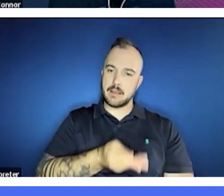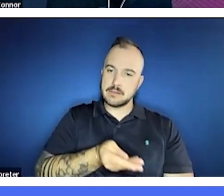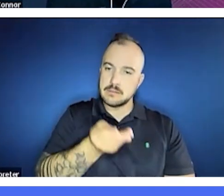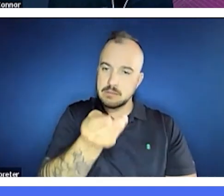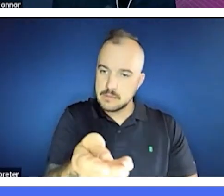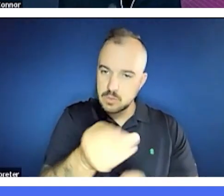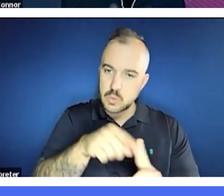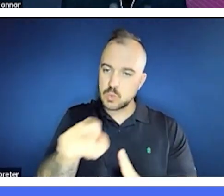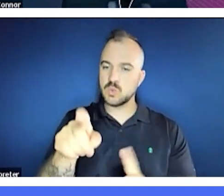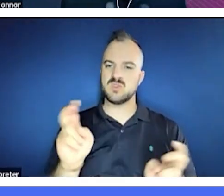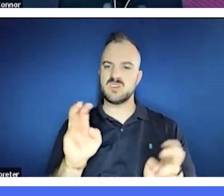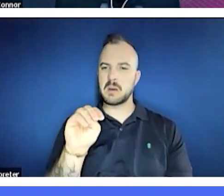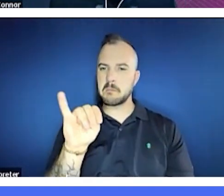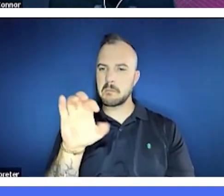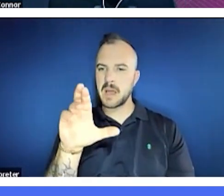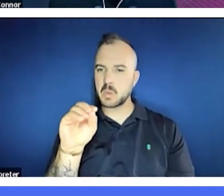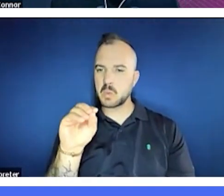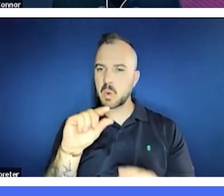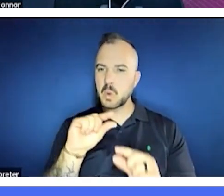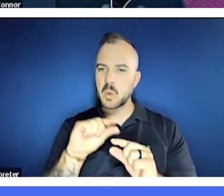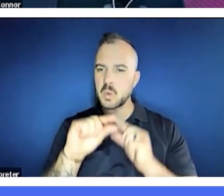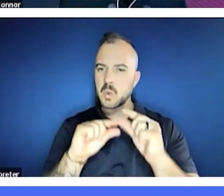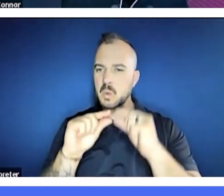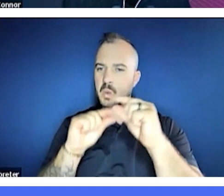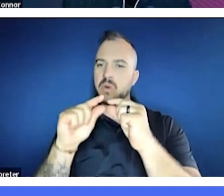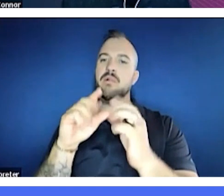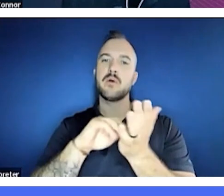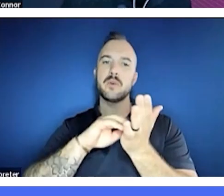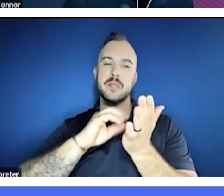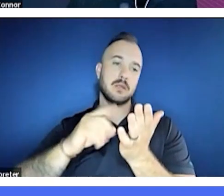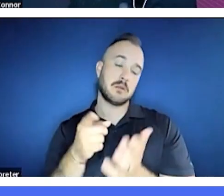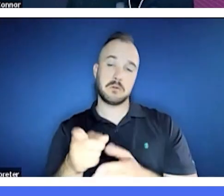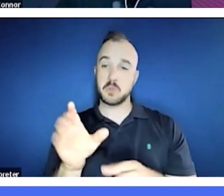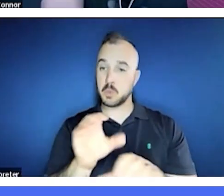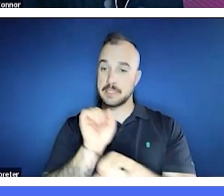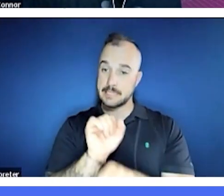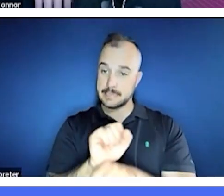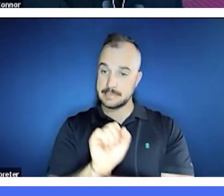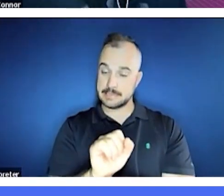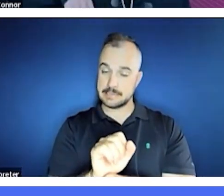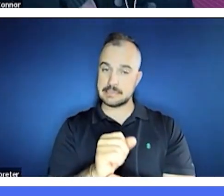So this micro-learning might take the idea that as you're doing a task, I'm gonna pop up and say,